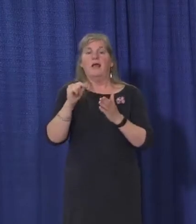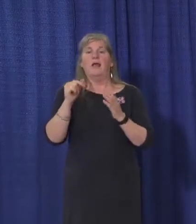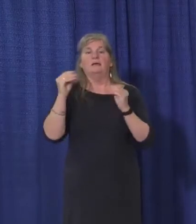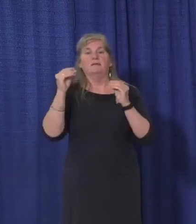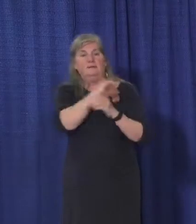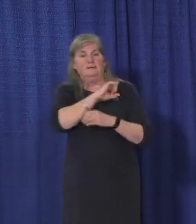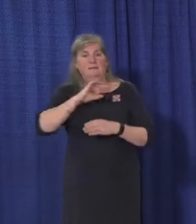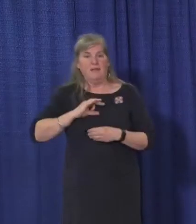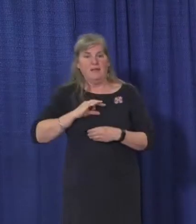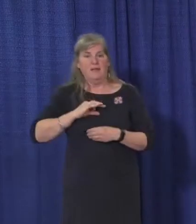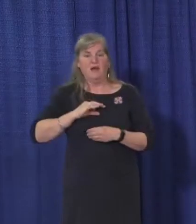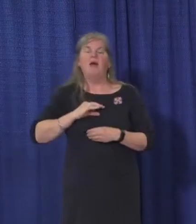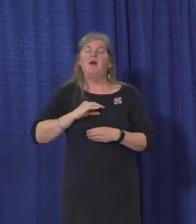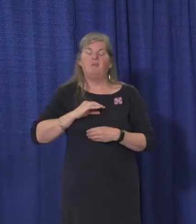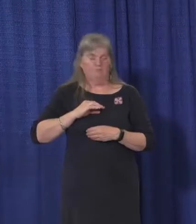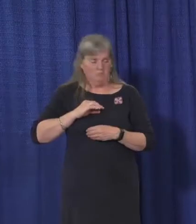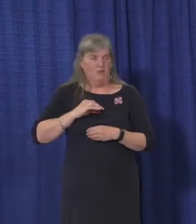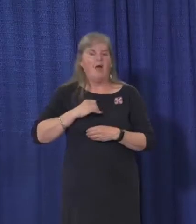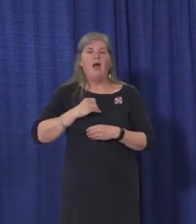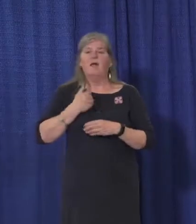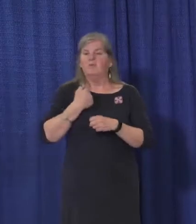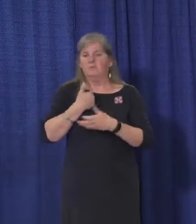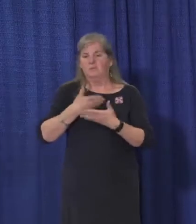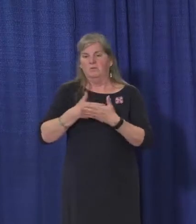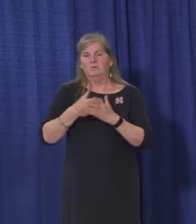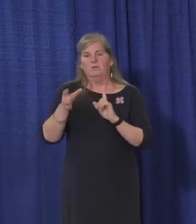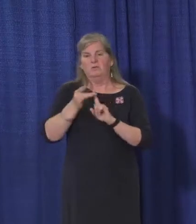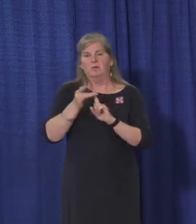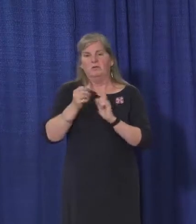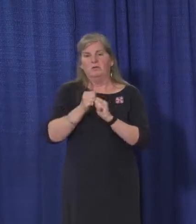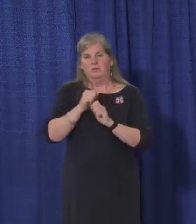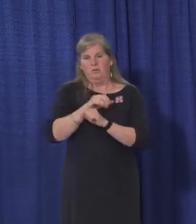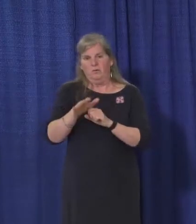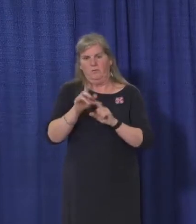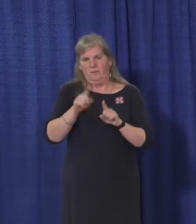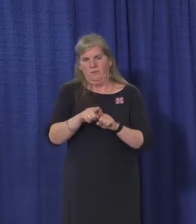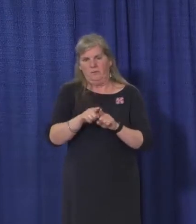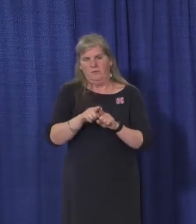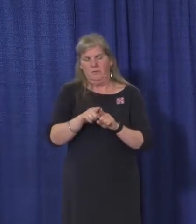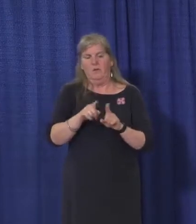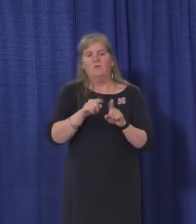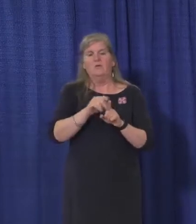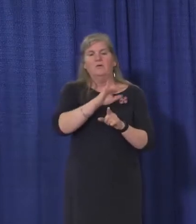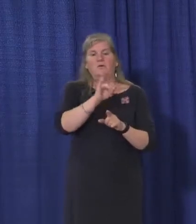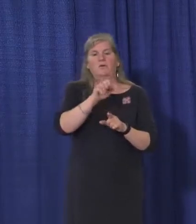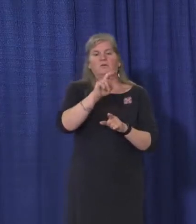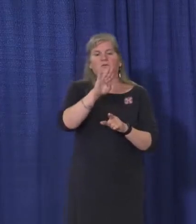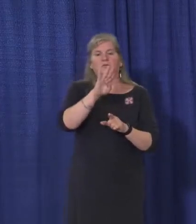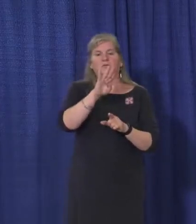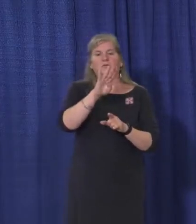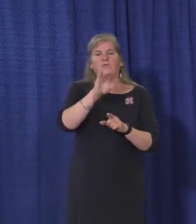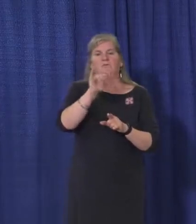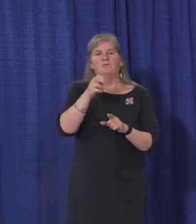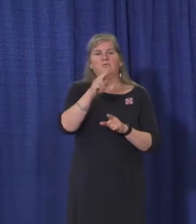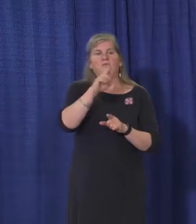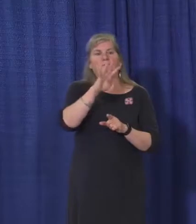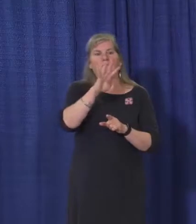considered a contact. Anyone else involved from June 4th to tenth in group